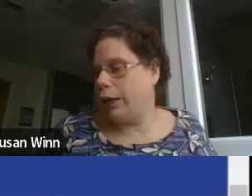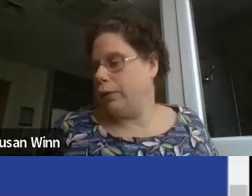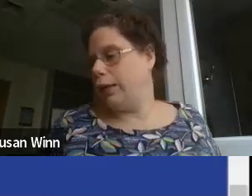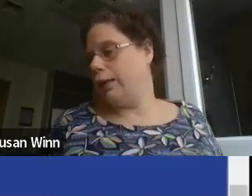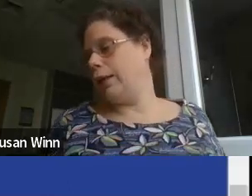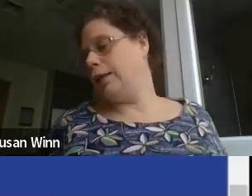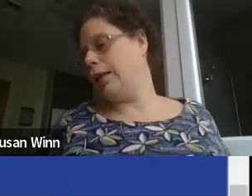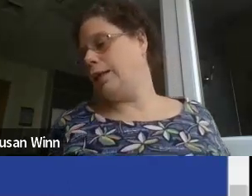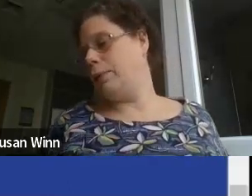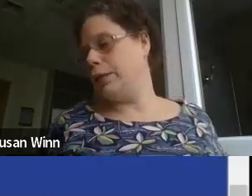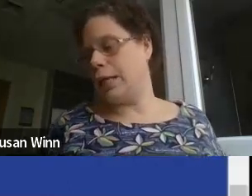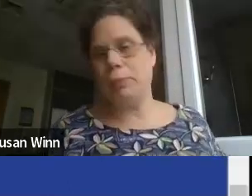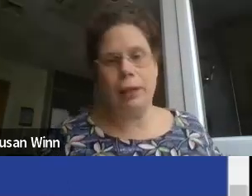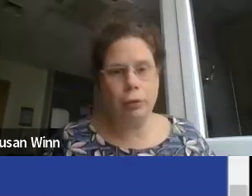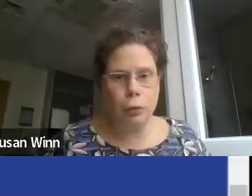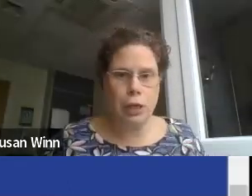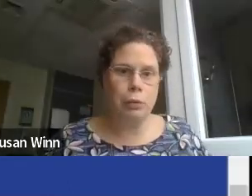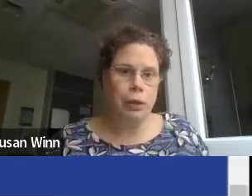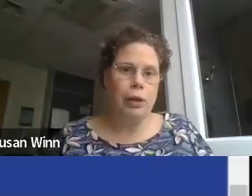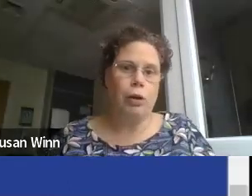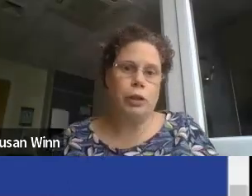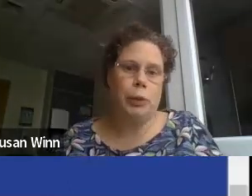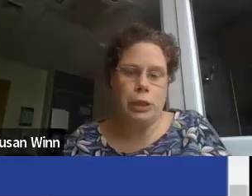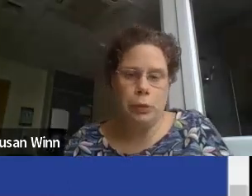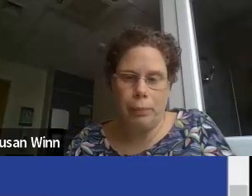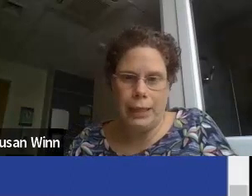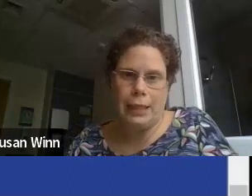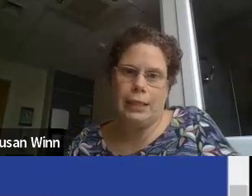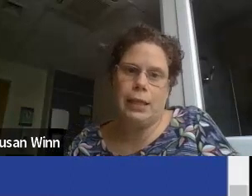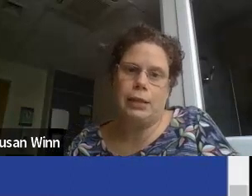Rhiannon Lynne and Bernadette Miller also contributing to our meetings